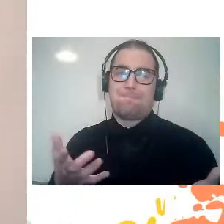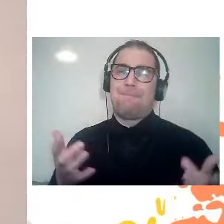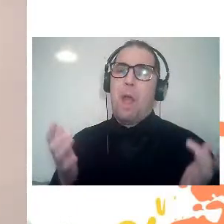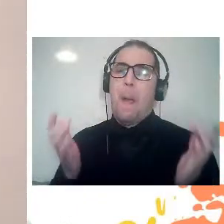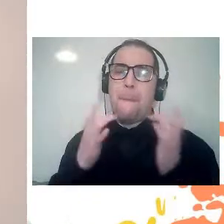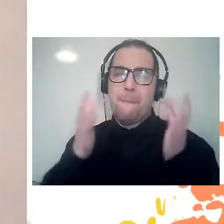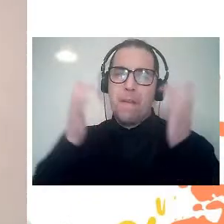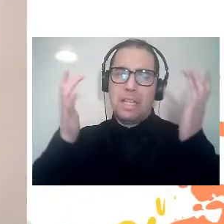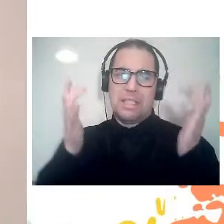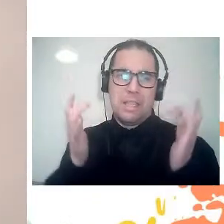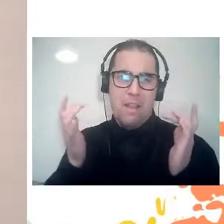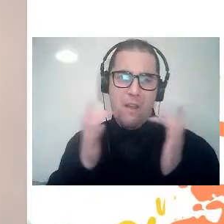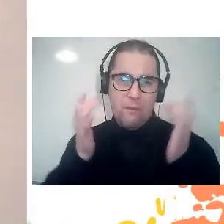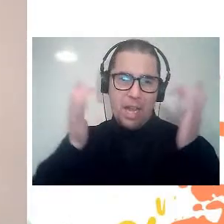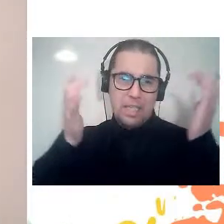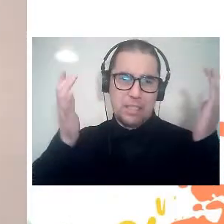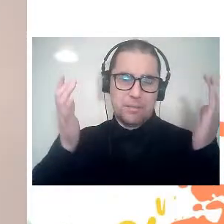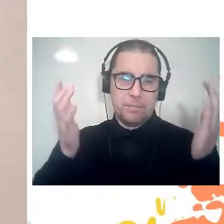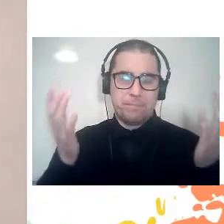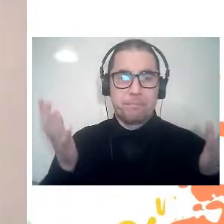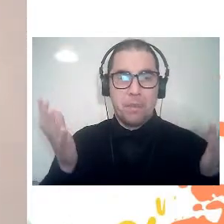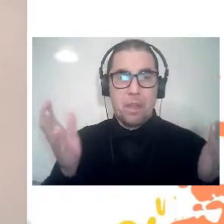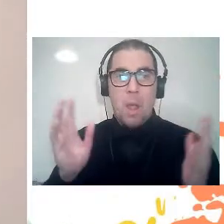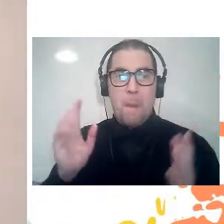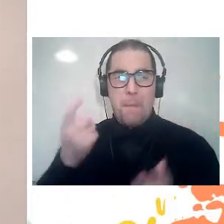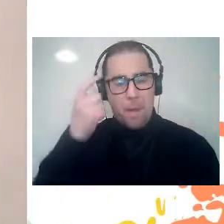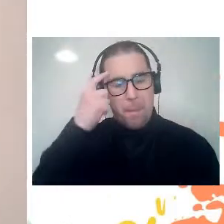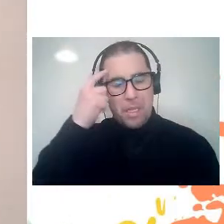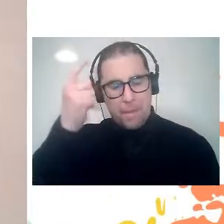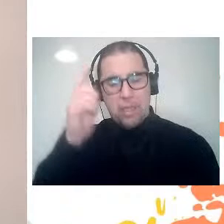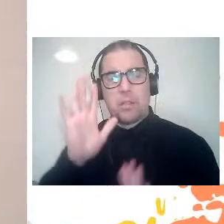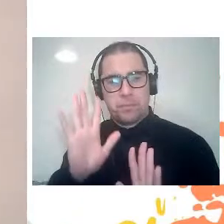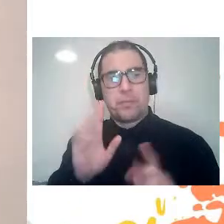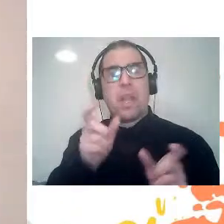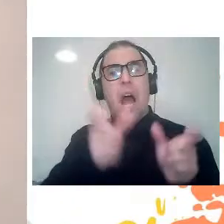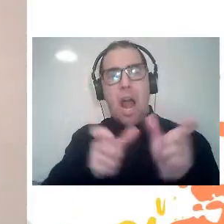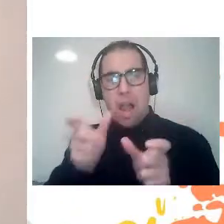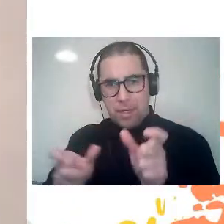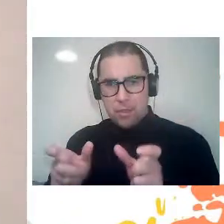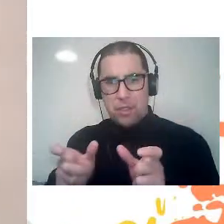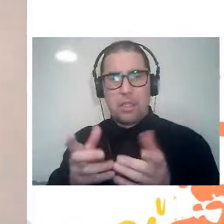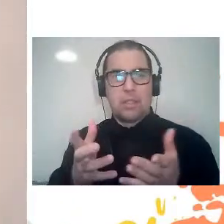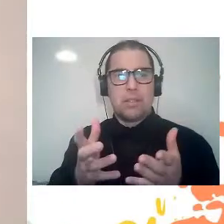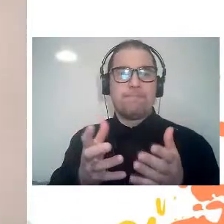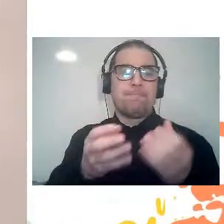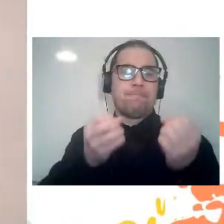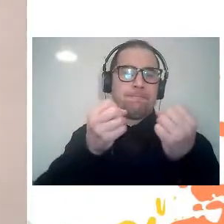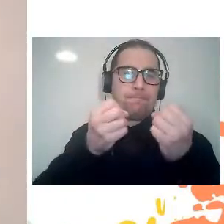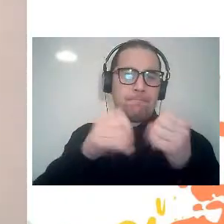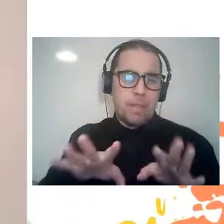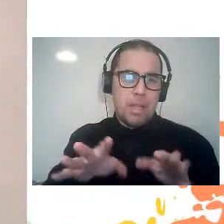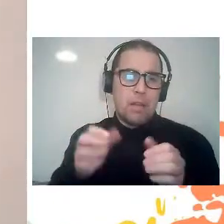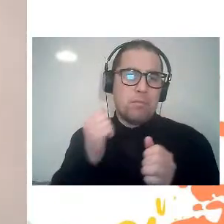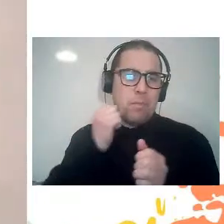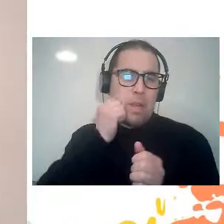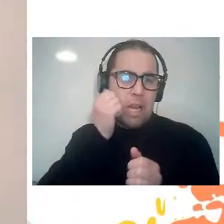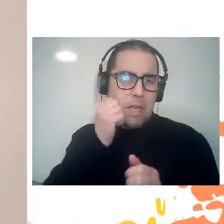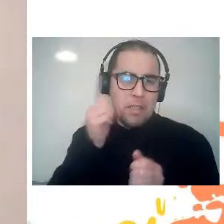As always, our first thought is for people who lost a loved one to COVID-19